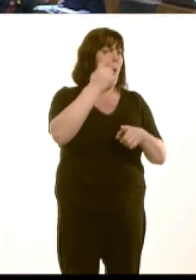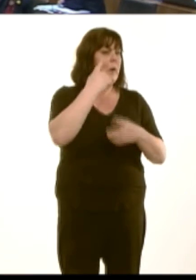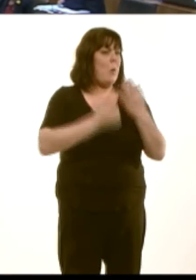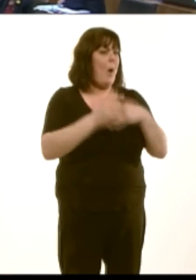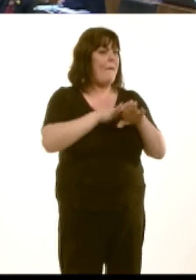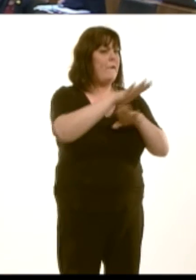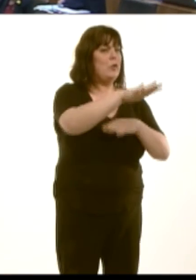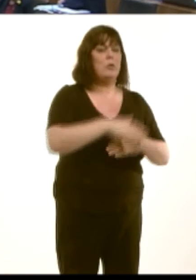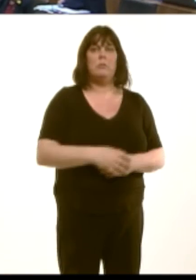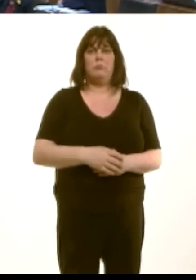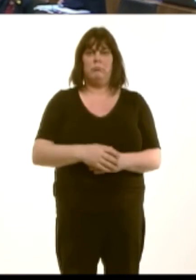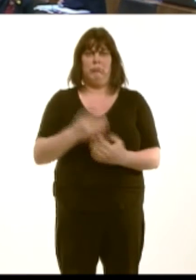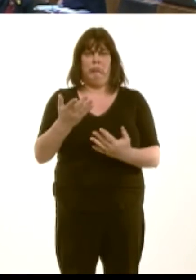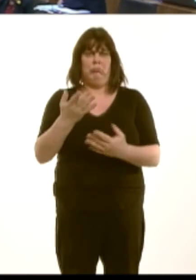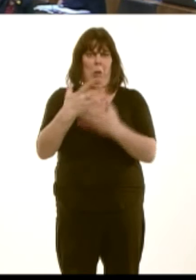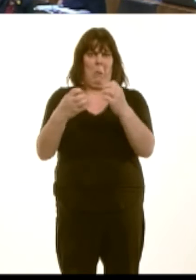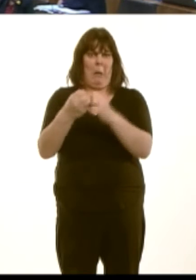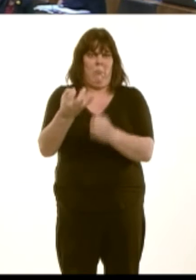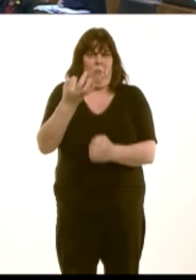Carwyn Jones: Well, Iíve not been approached by any body. Iím not sure if any of the other Ministers have.